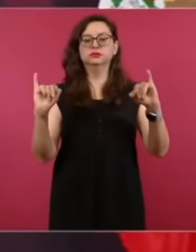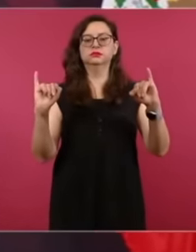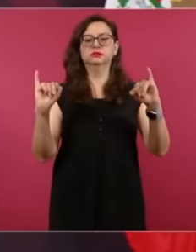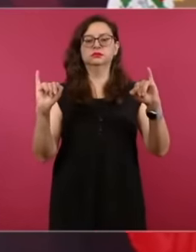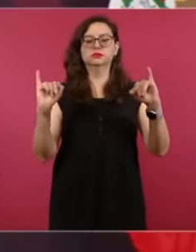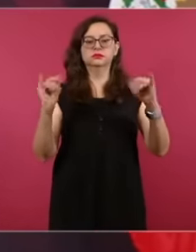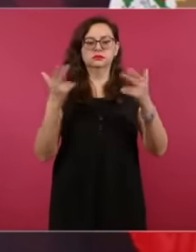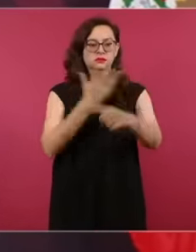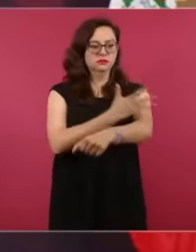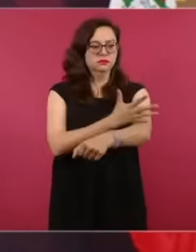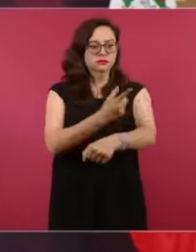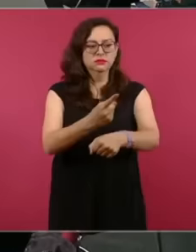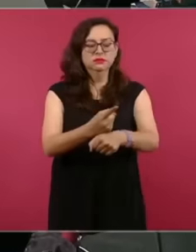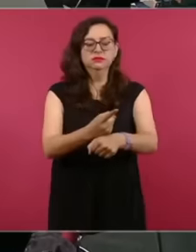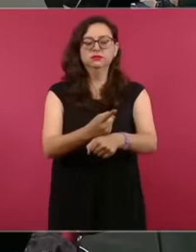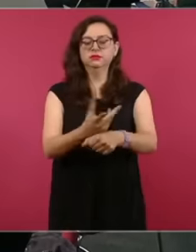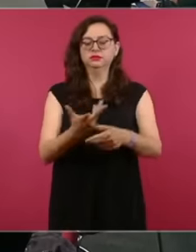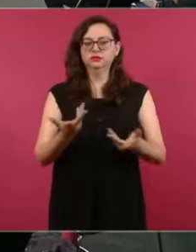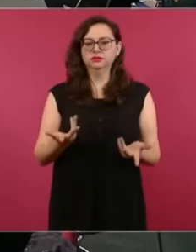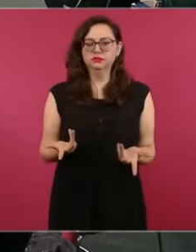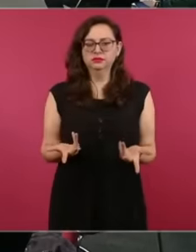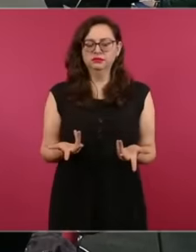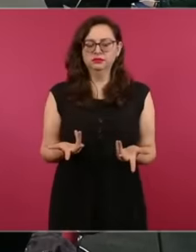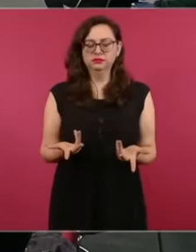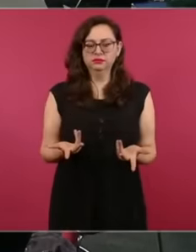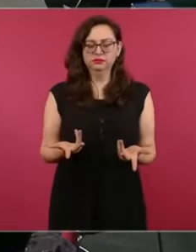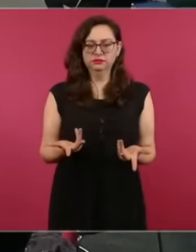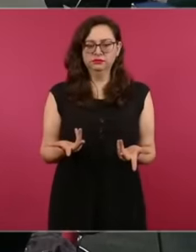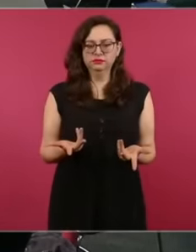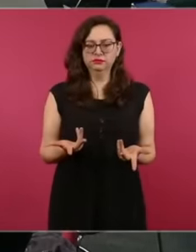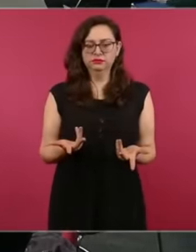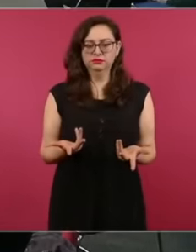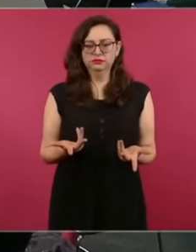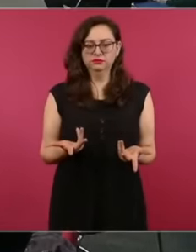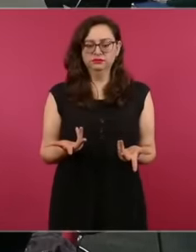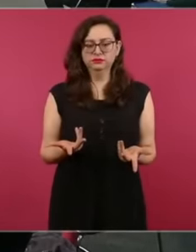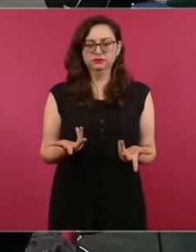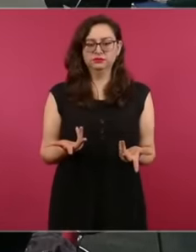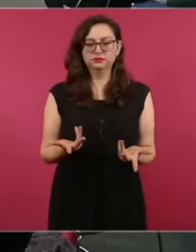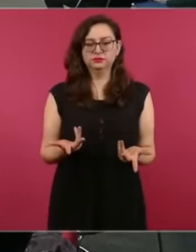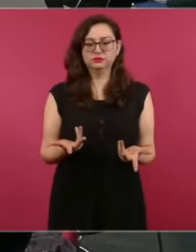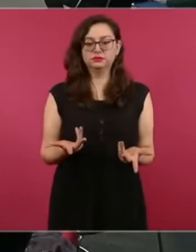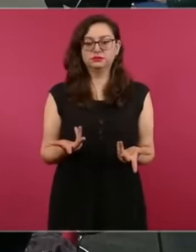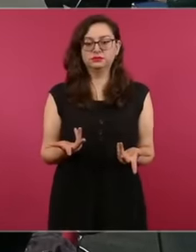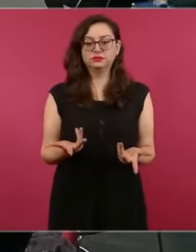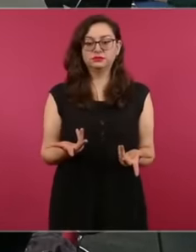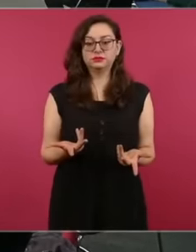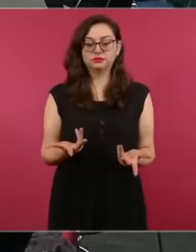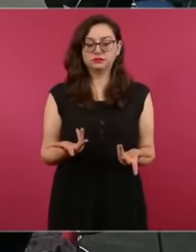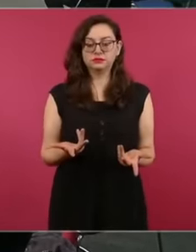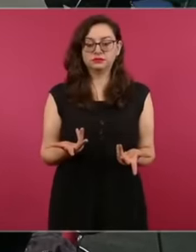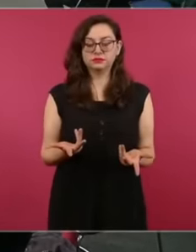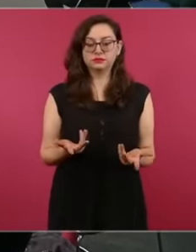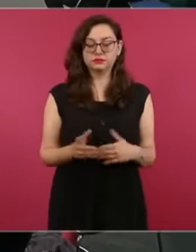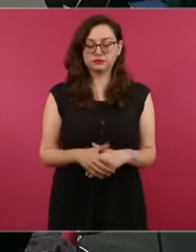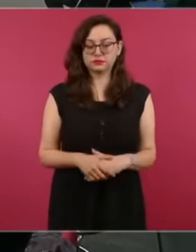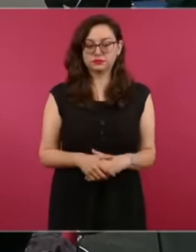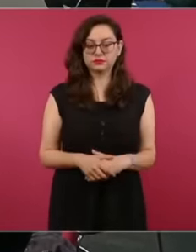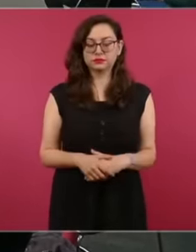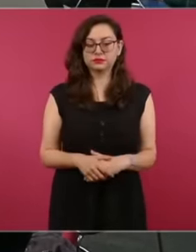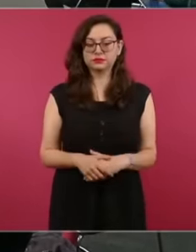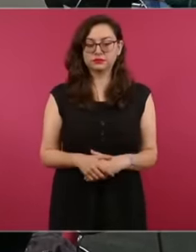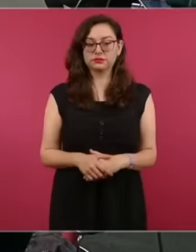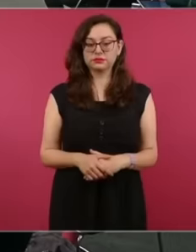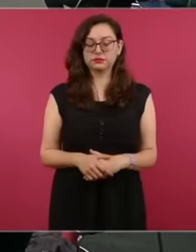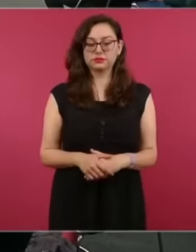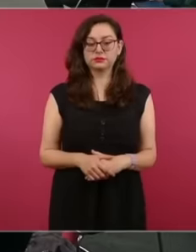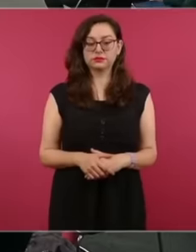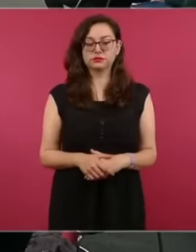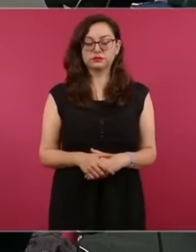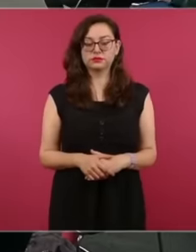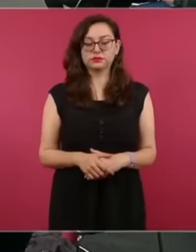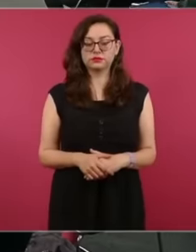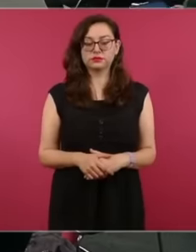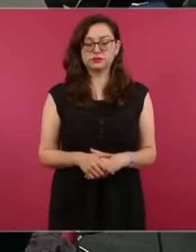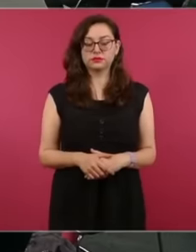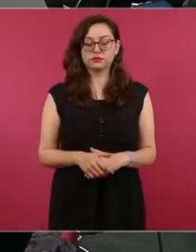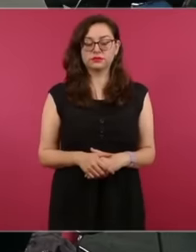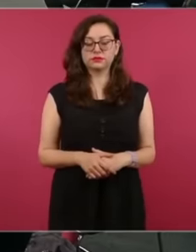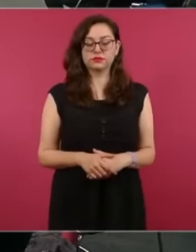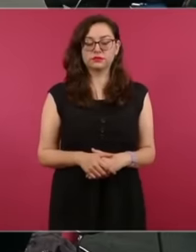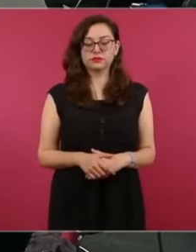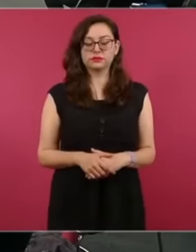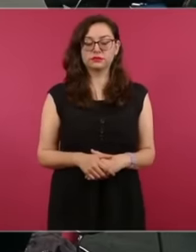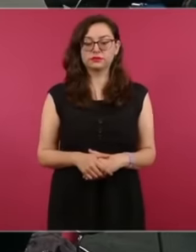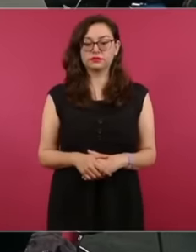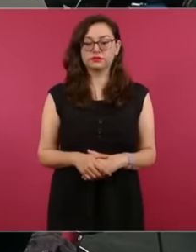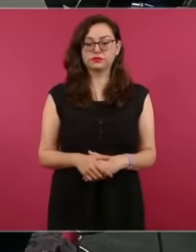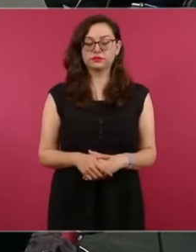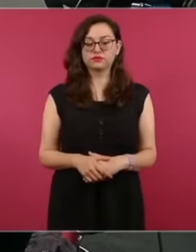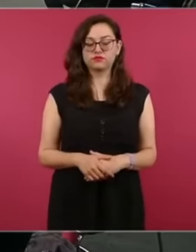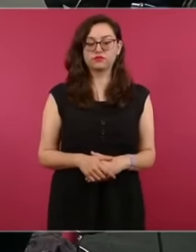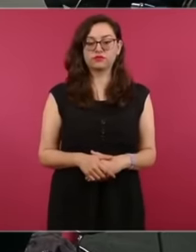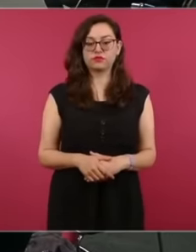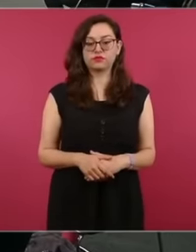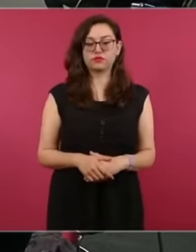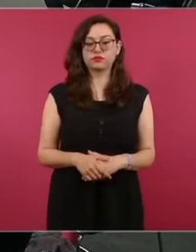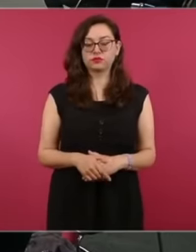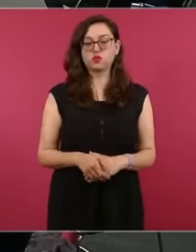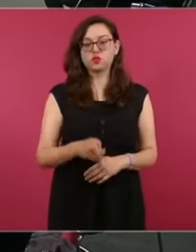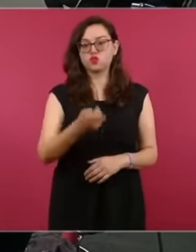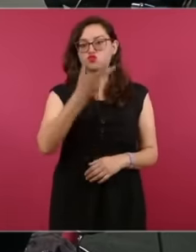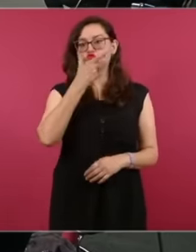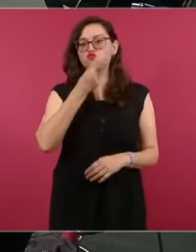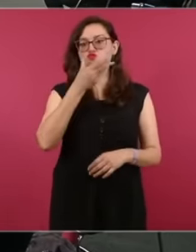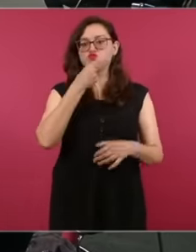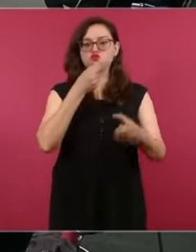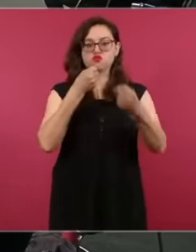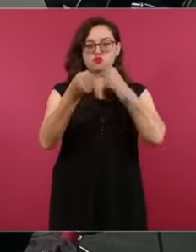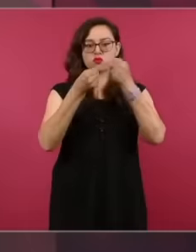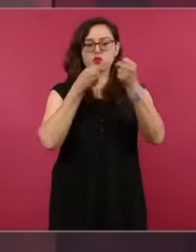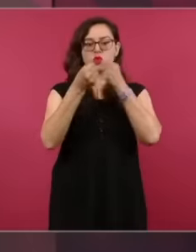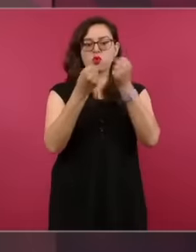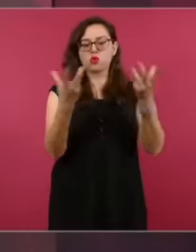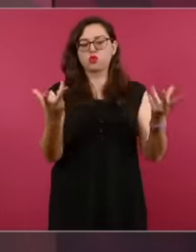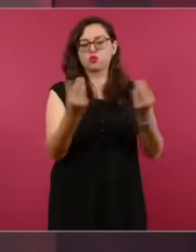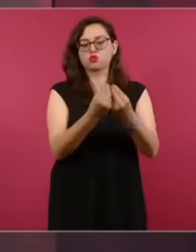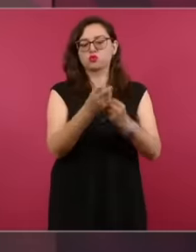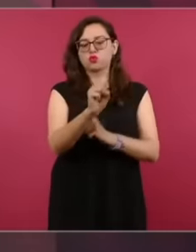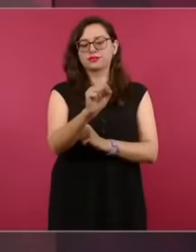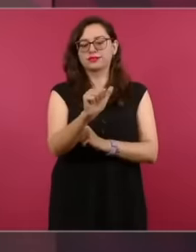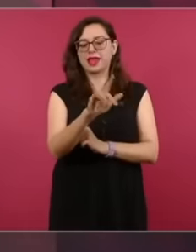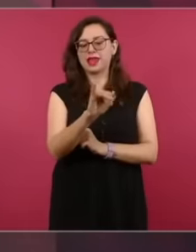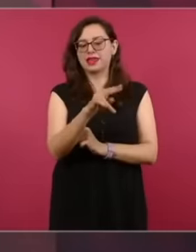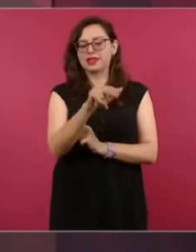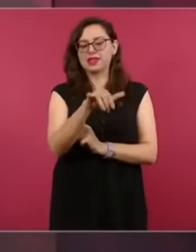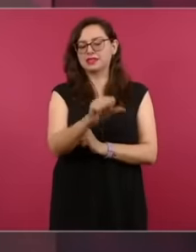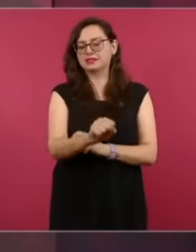honesty, he came to say. a Salinista journalist because they are the same ones, they come from a long time ago. There